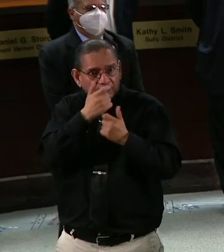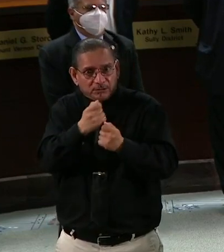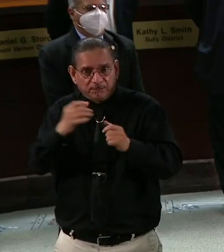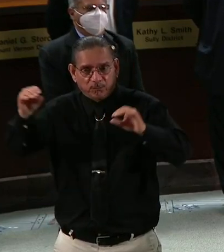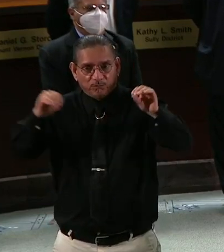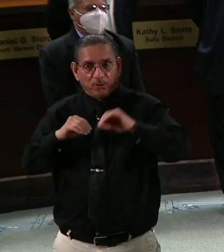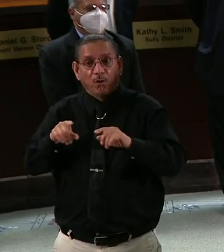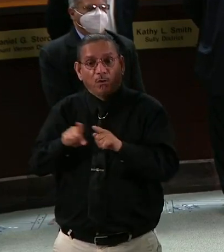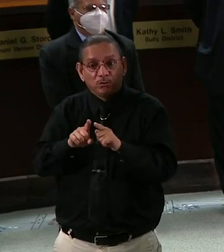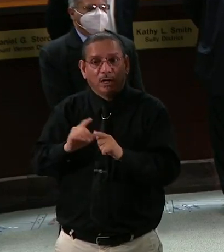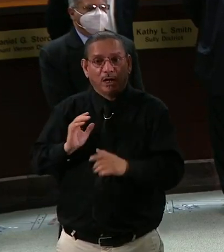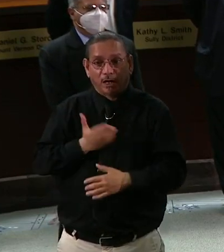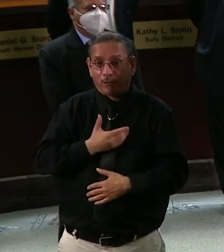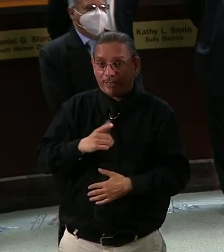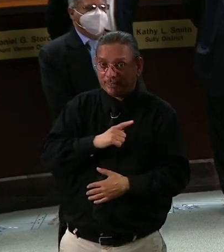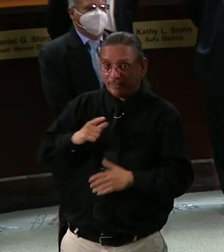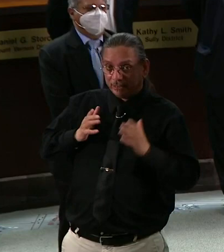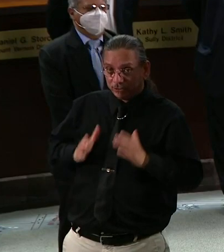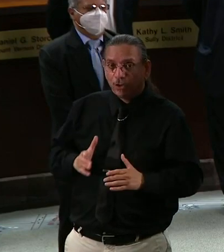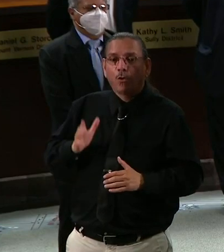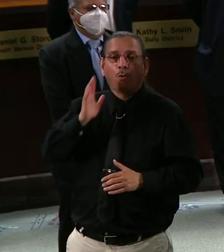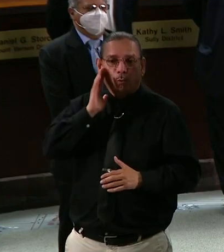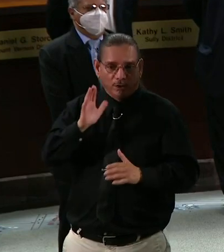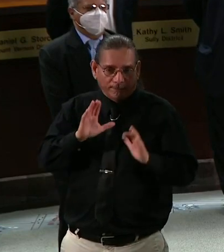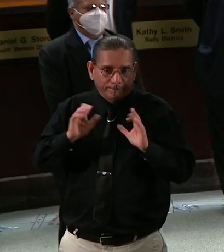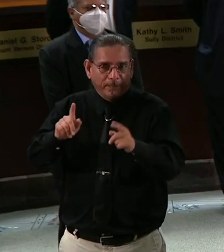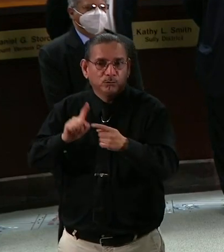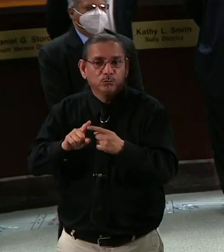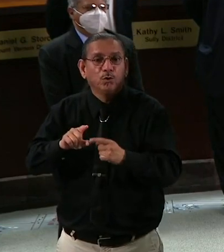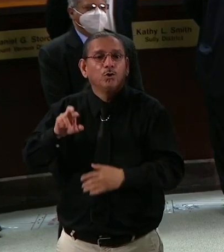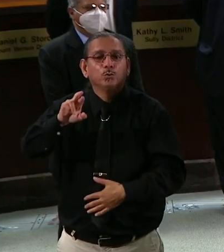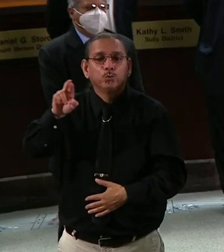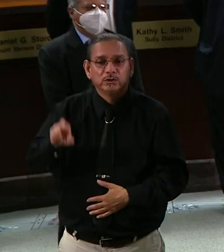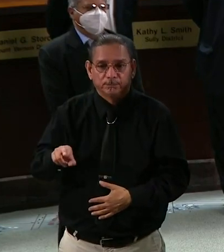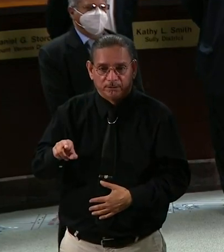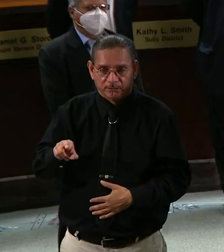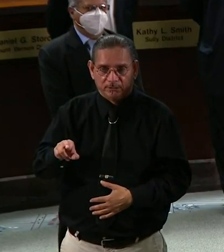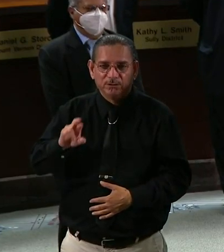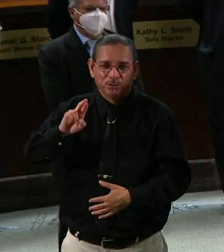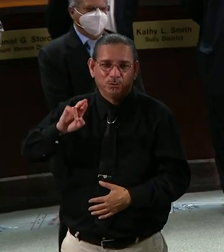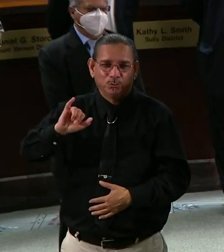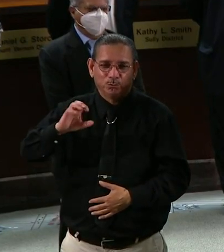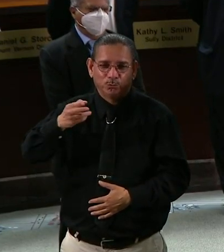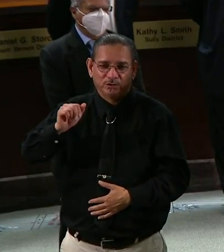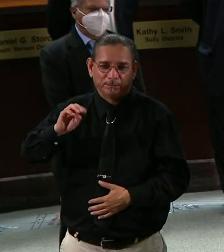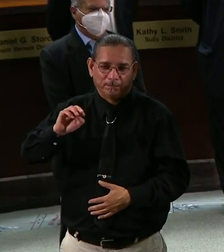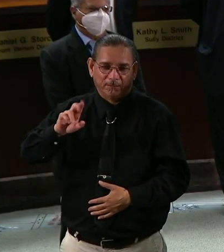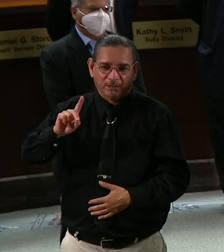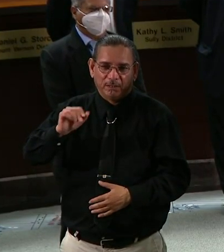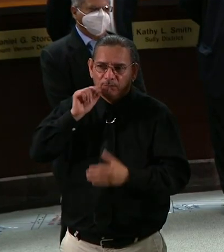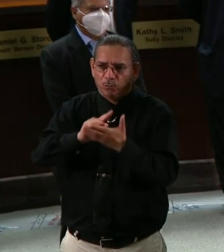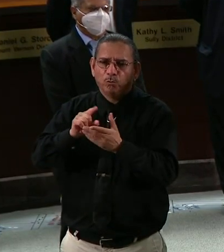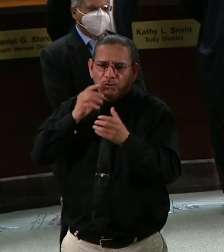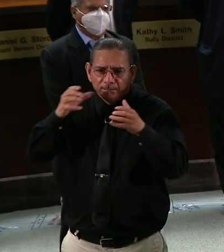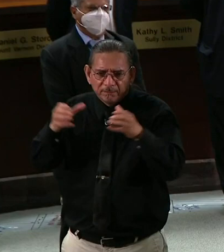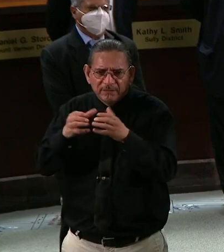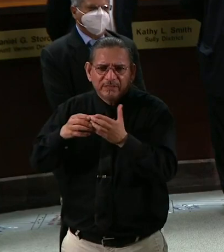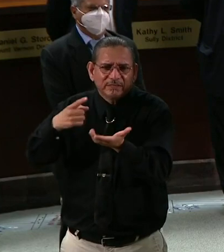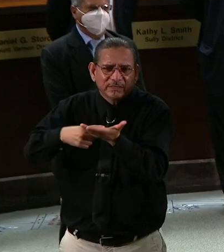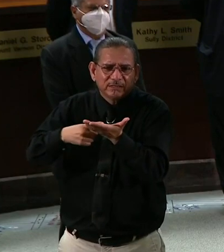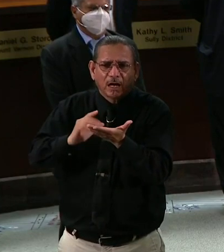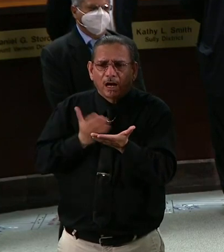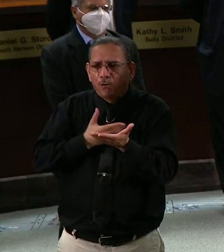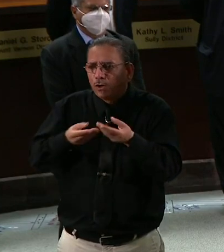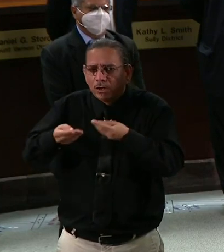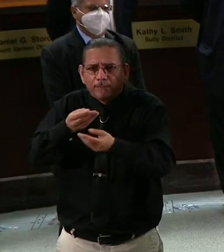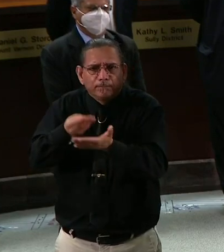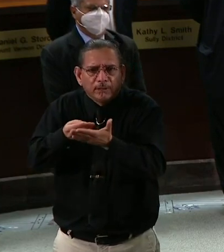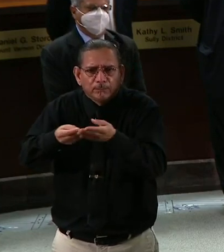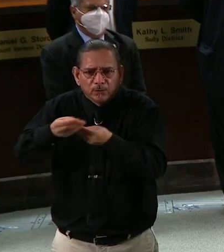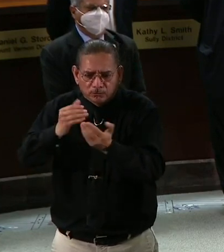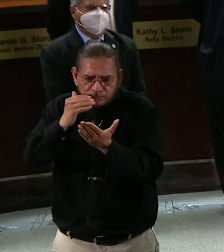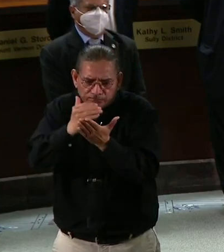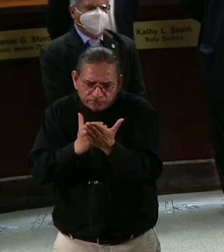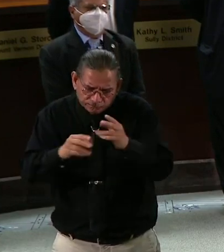CONVERT SO WE ALSO OF. SLIDE